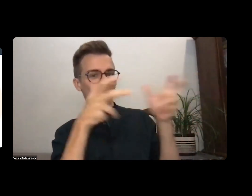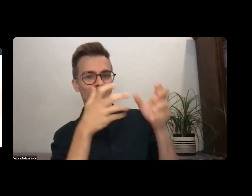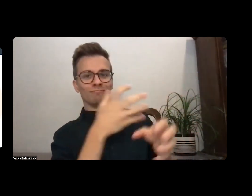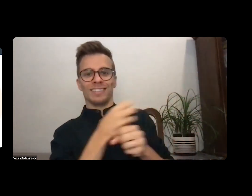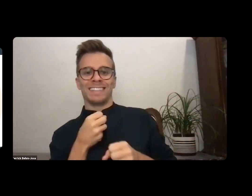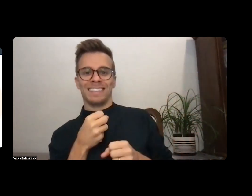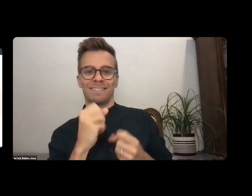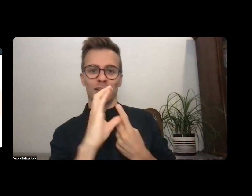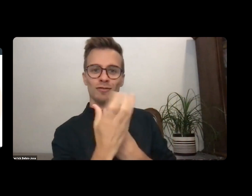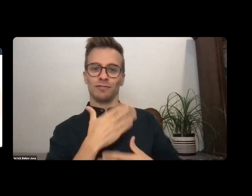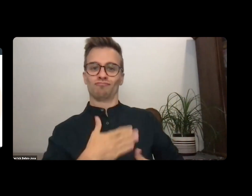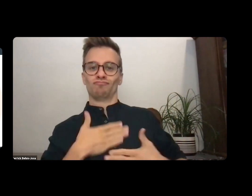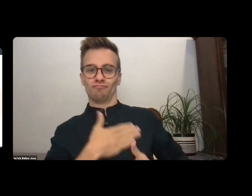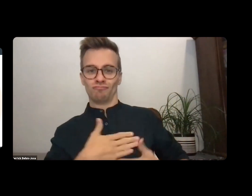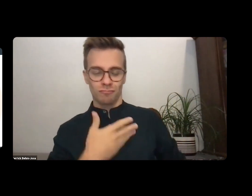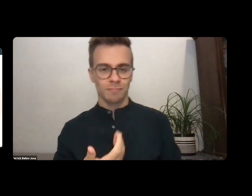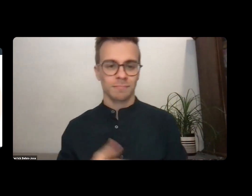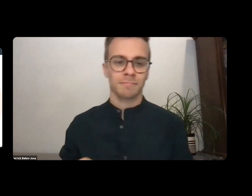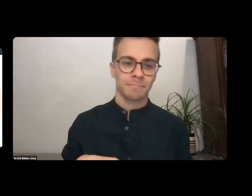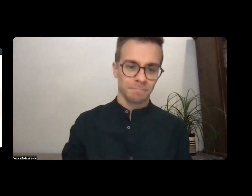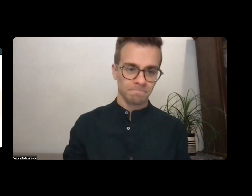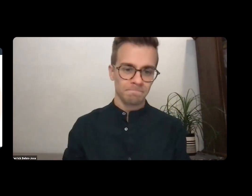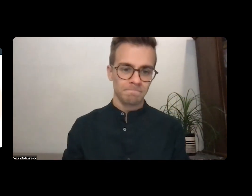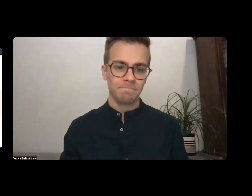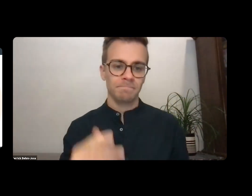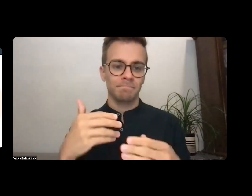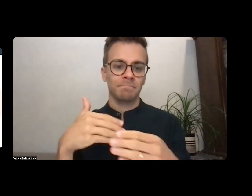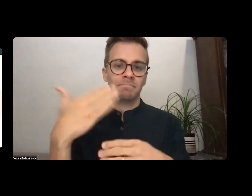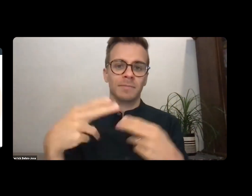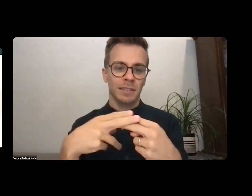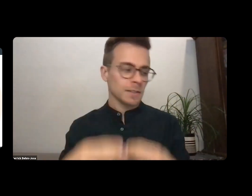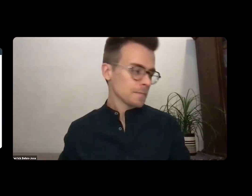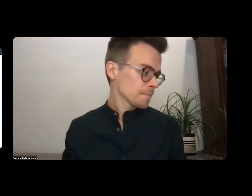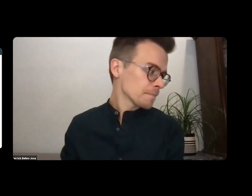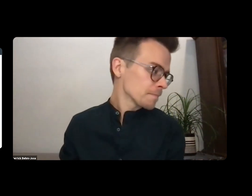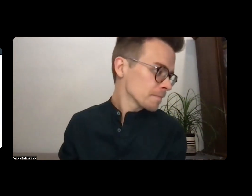and for people to receive different people's culture and appreciate it too.